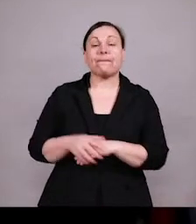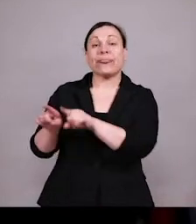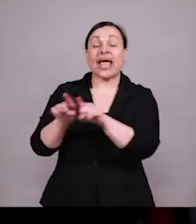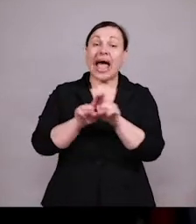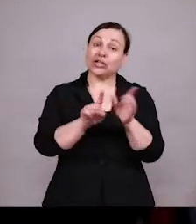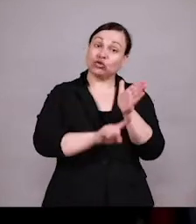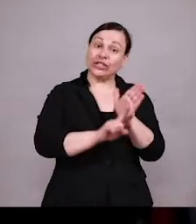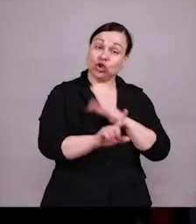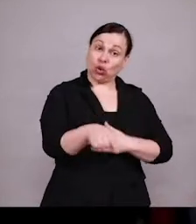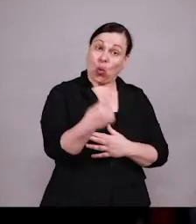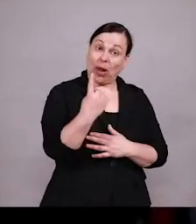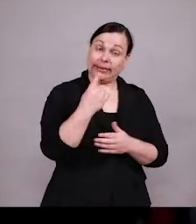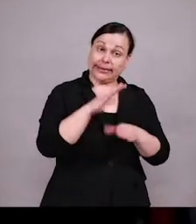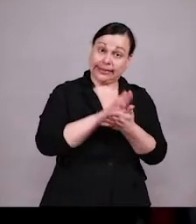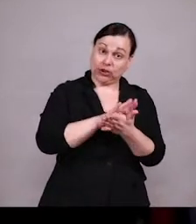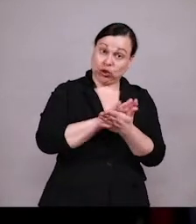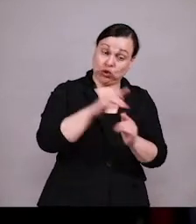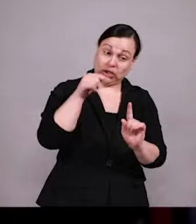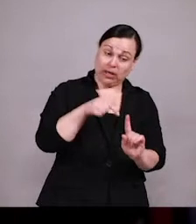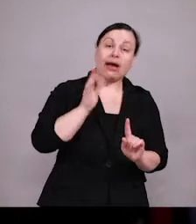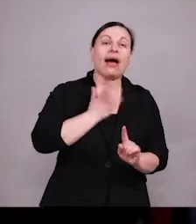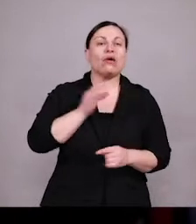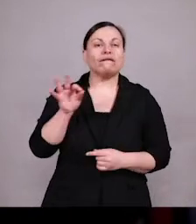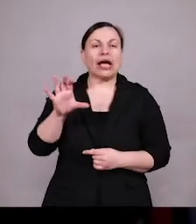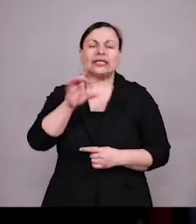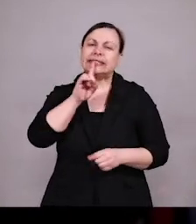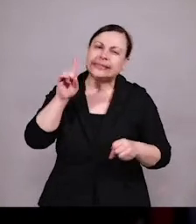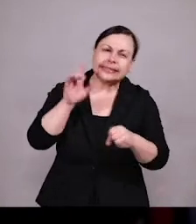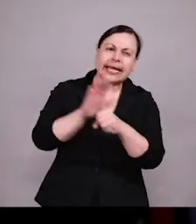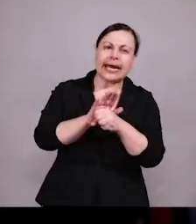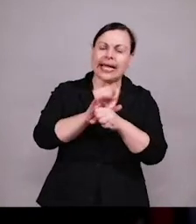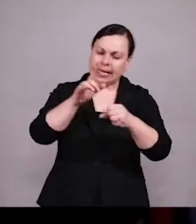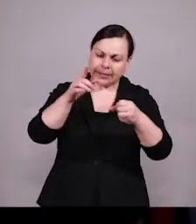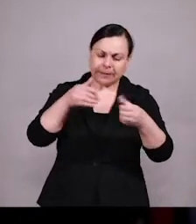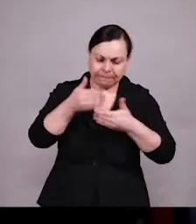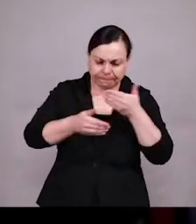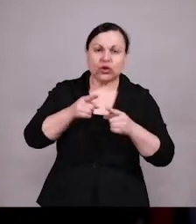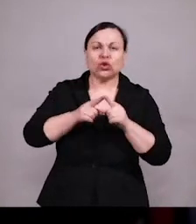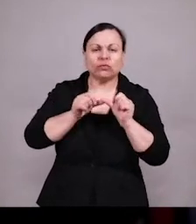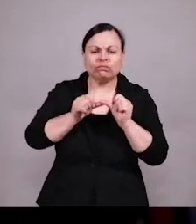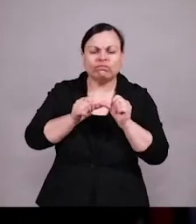As a Research One institution, our faculty are dedicated to driving new knowledge